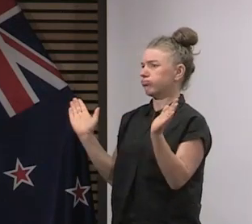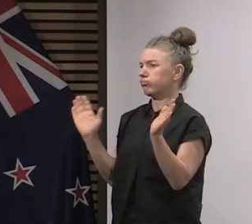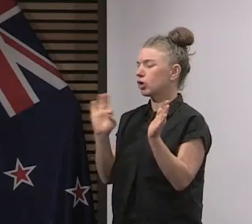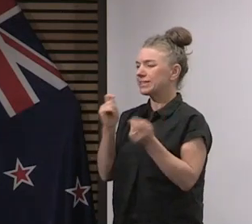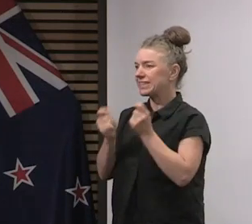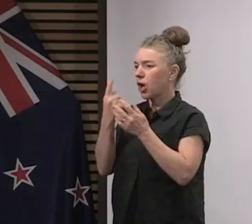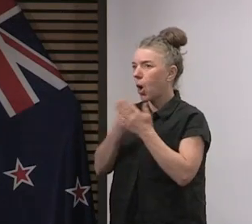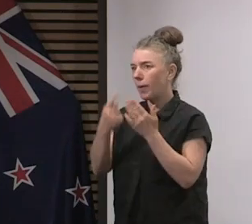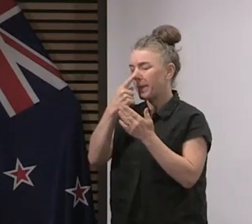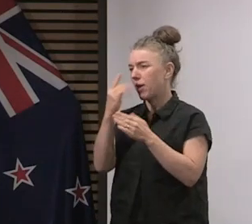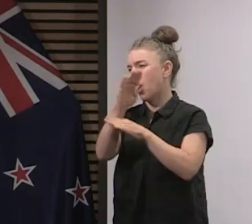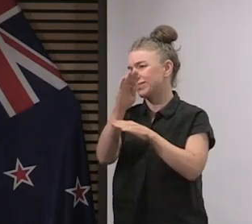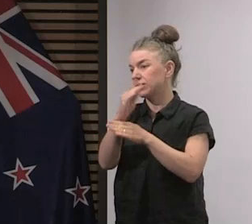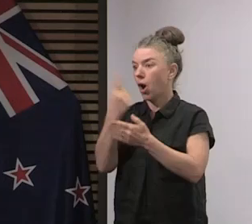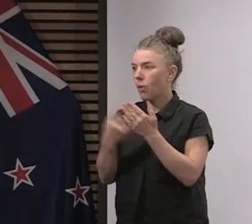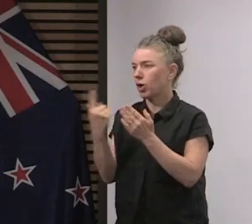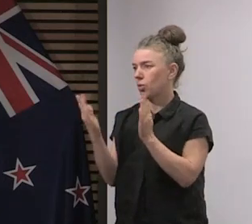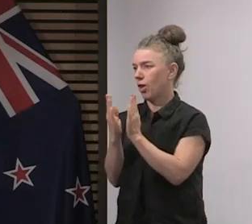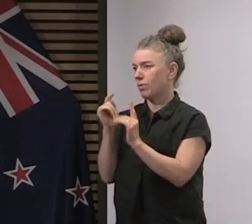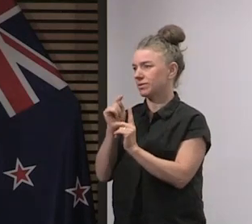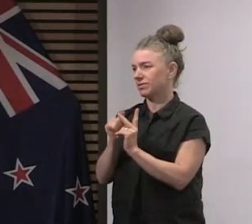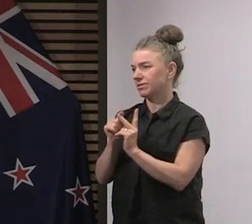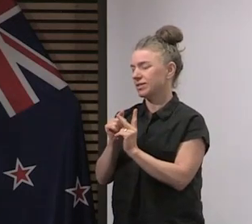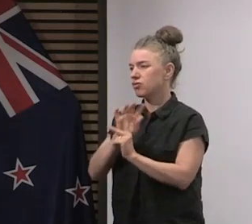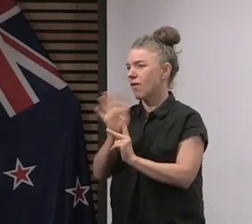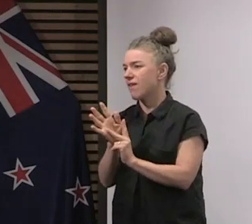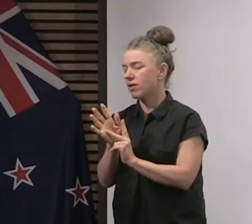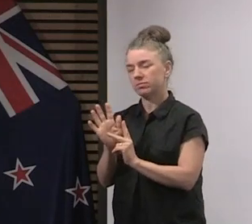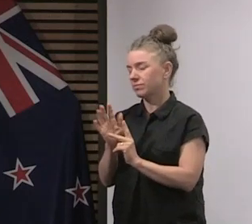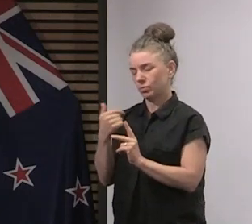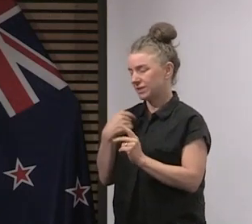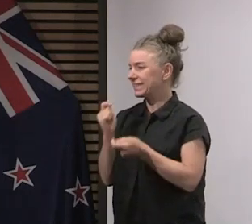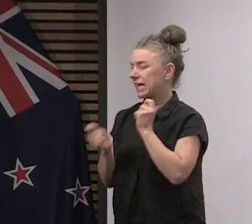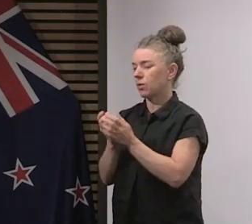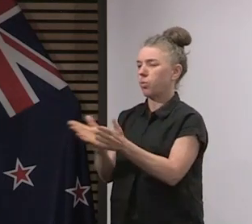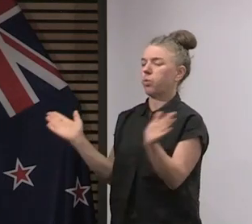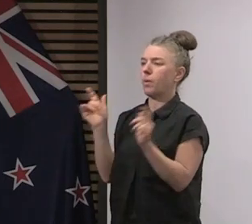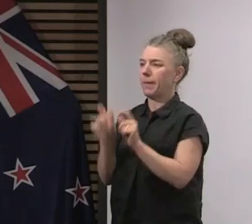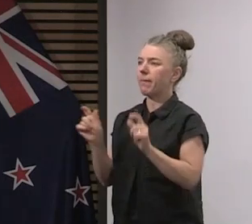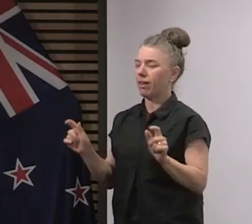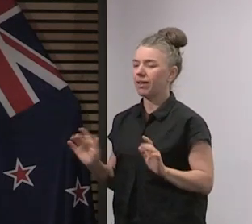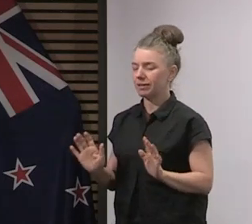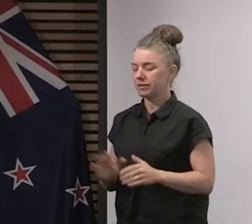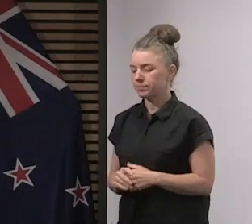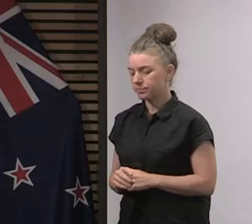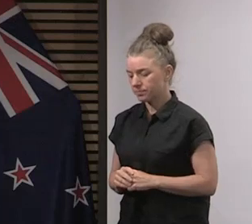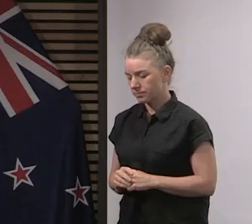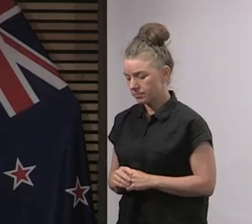will continue to test with that broader case definition - test people who definitely